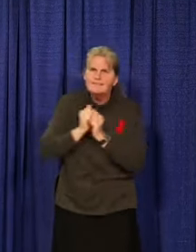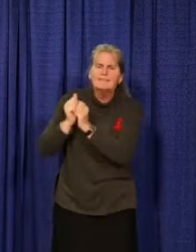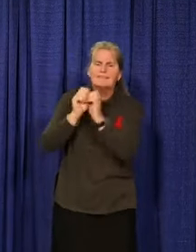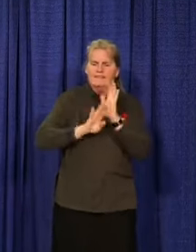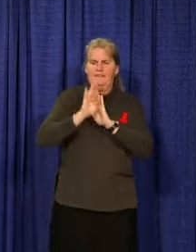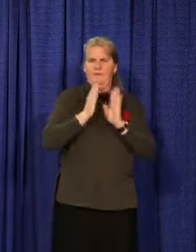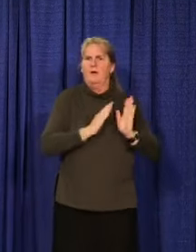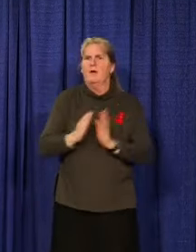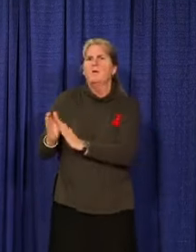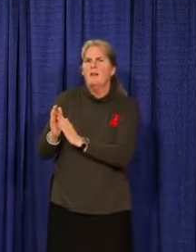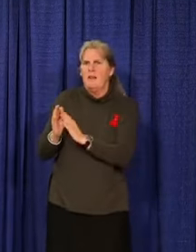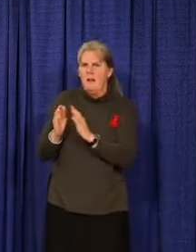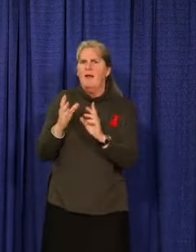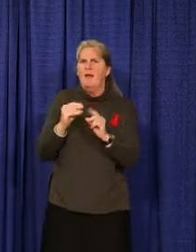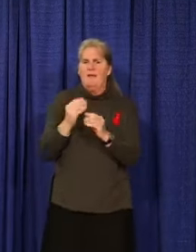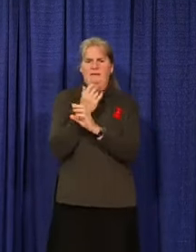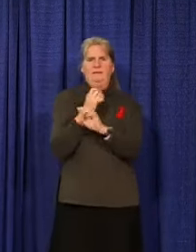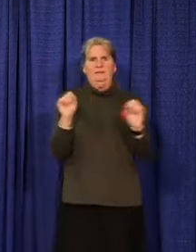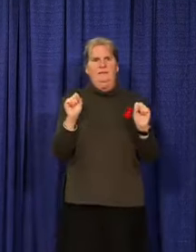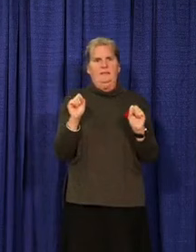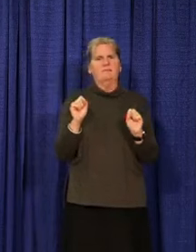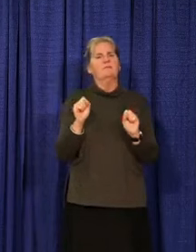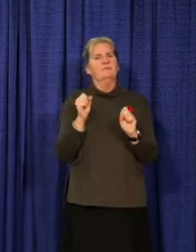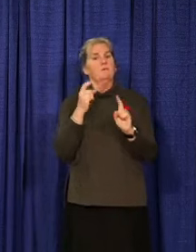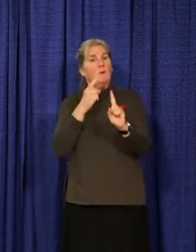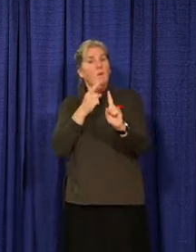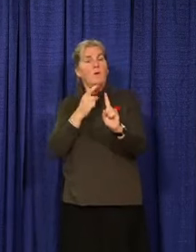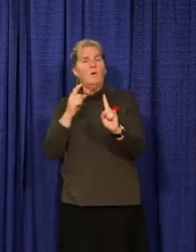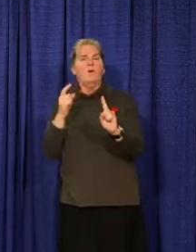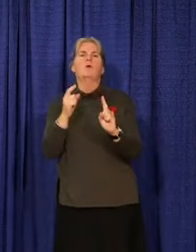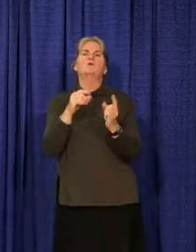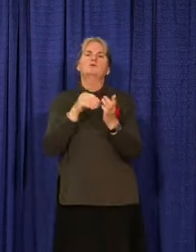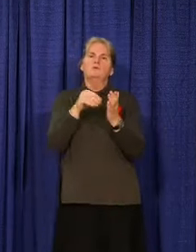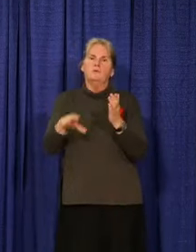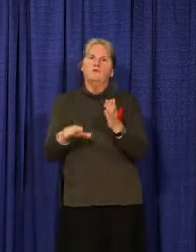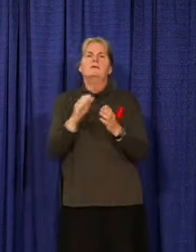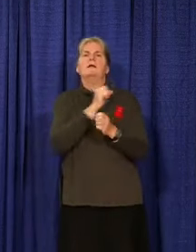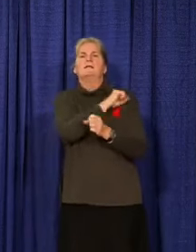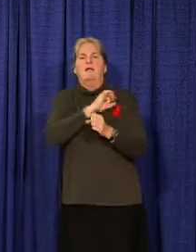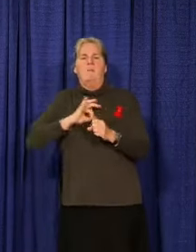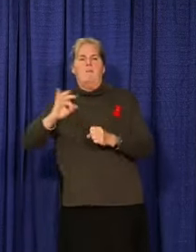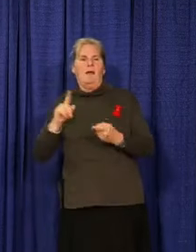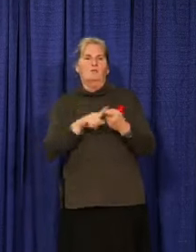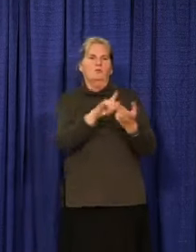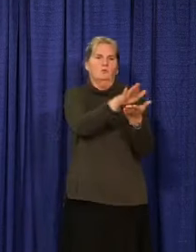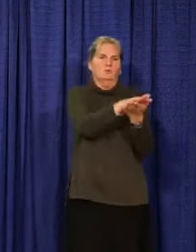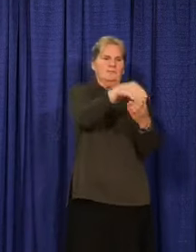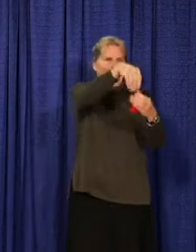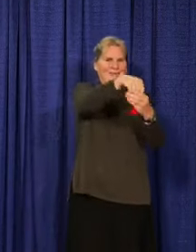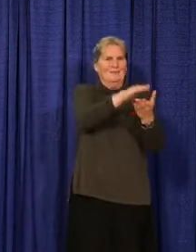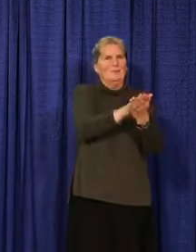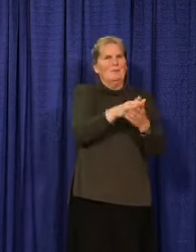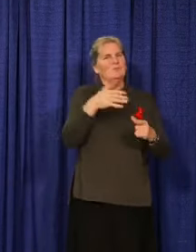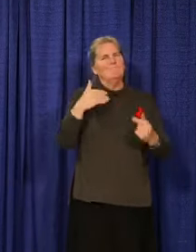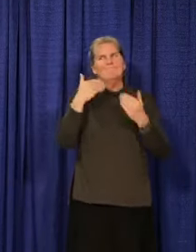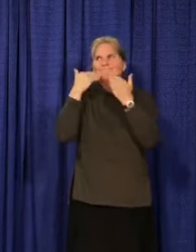together to develop these plans and safely bring students and staff back into schools.